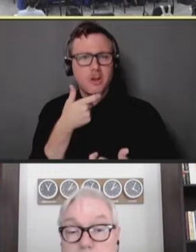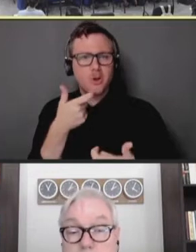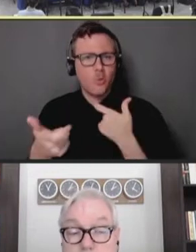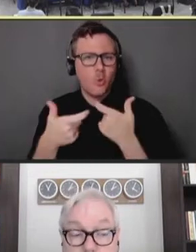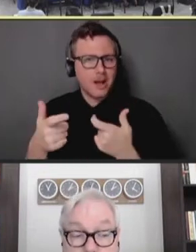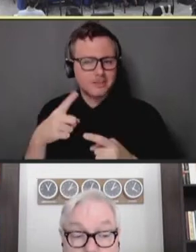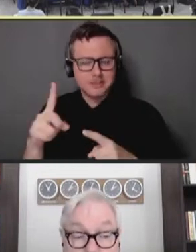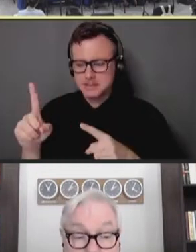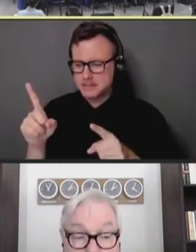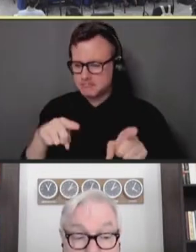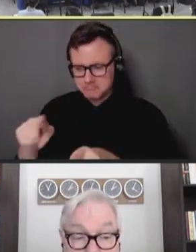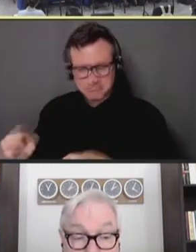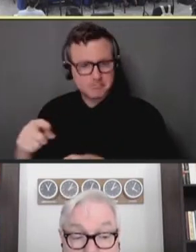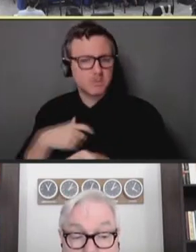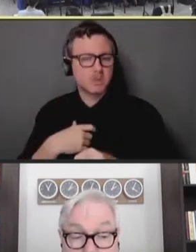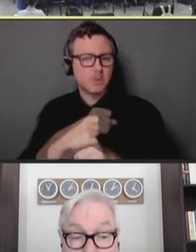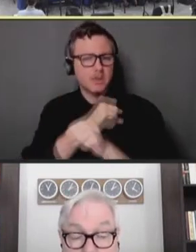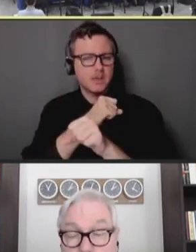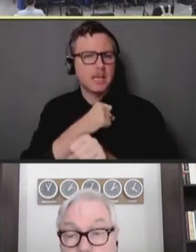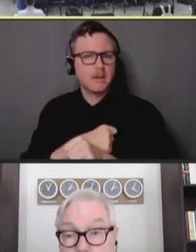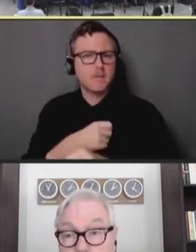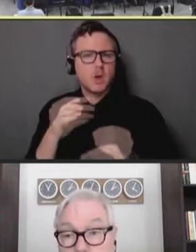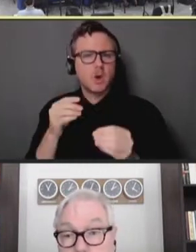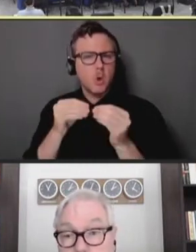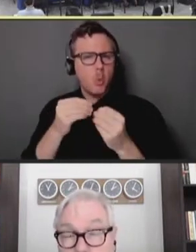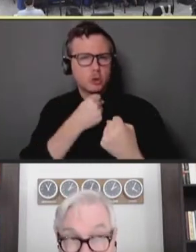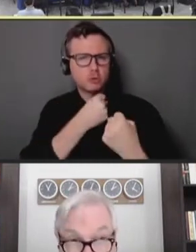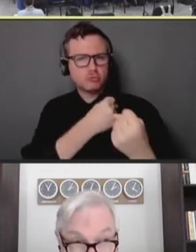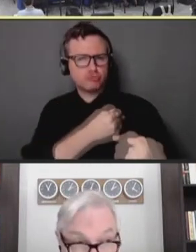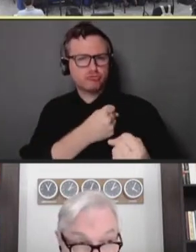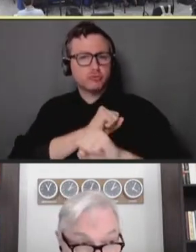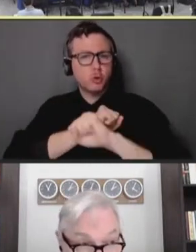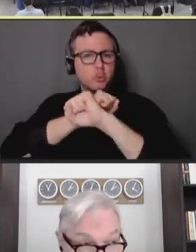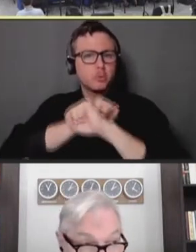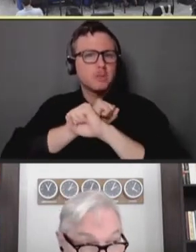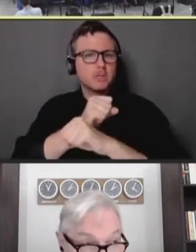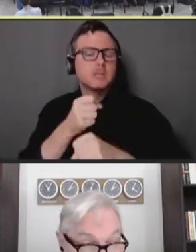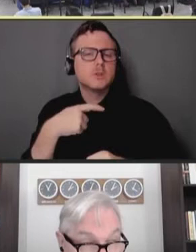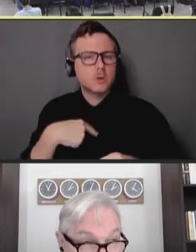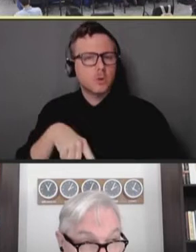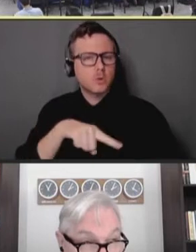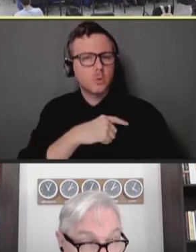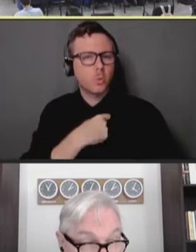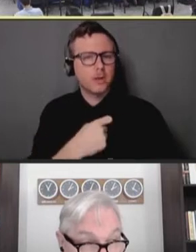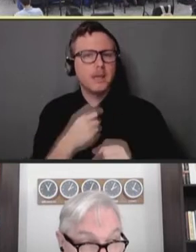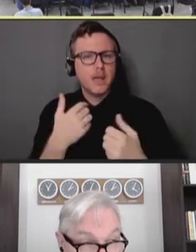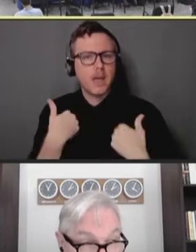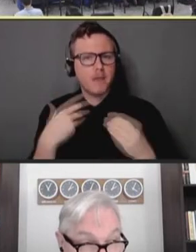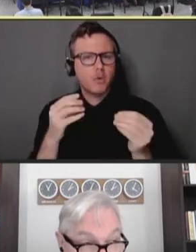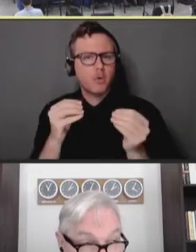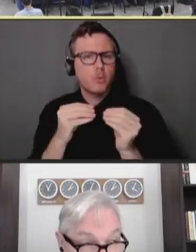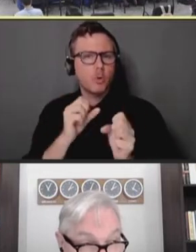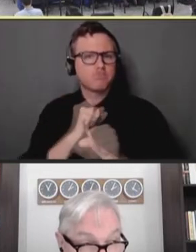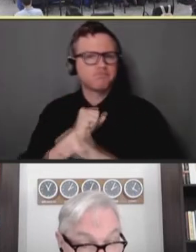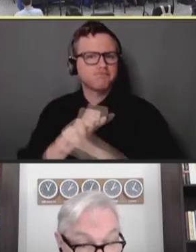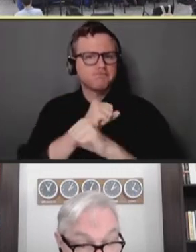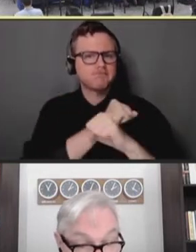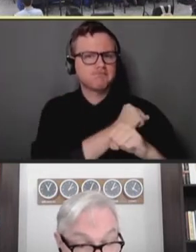in looking for durable immunity as we improve influenza protection among human population. Matthew Memoli: Thanks.